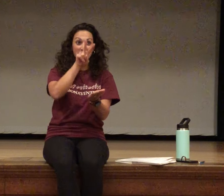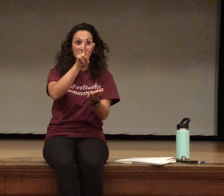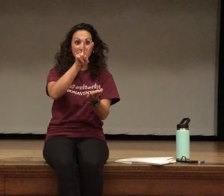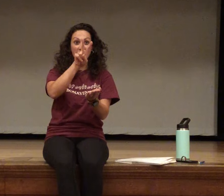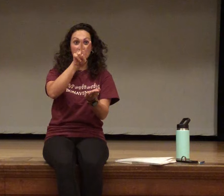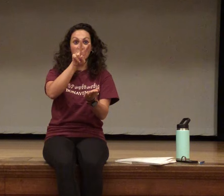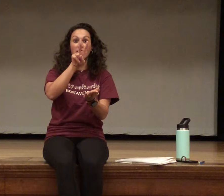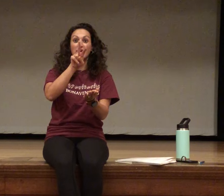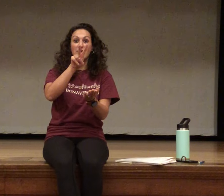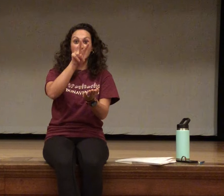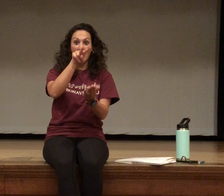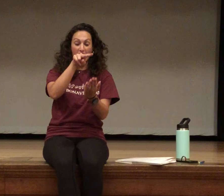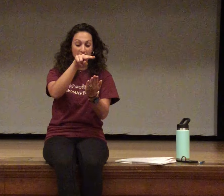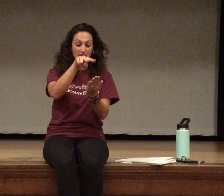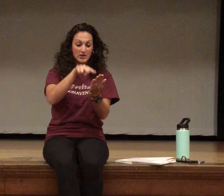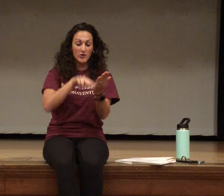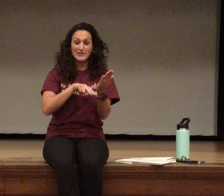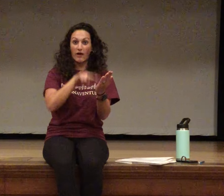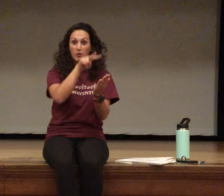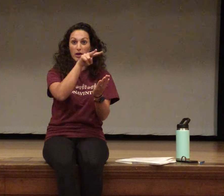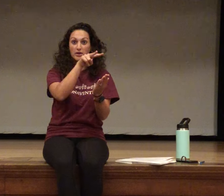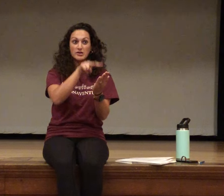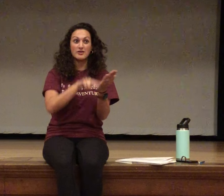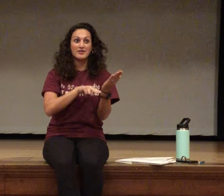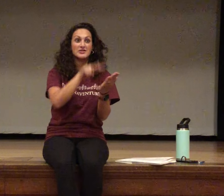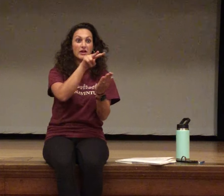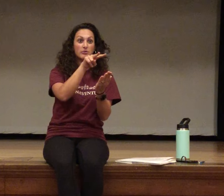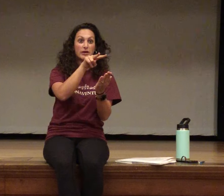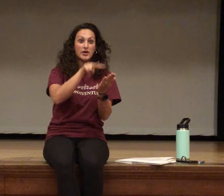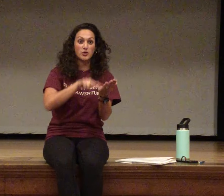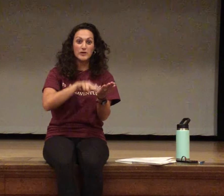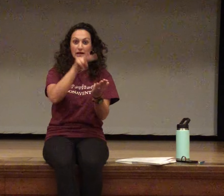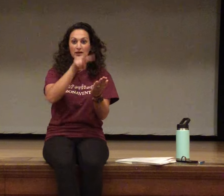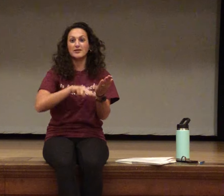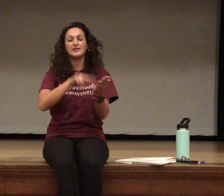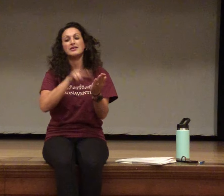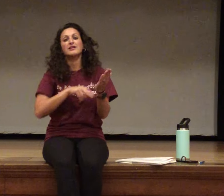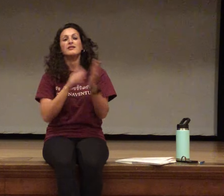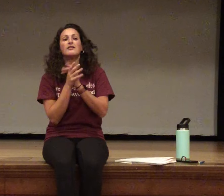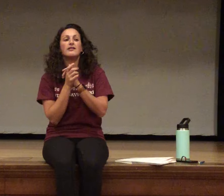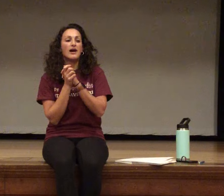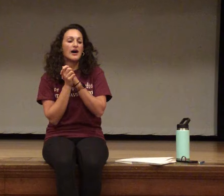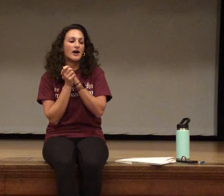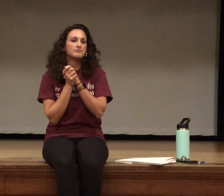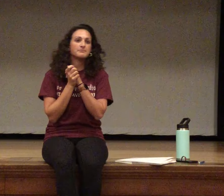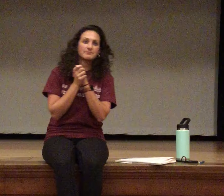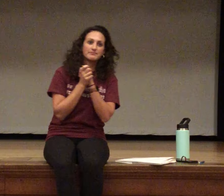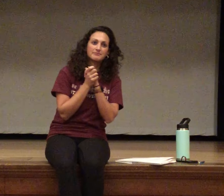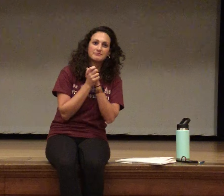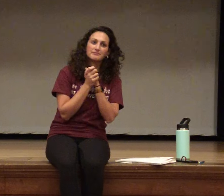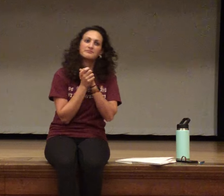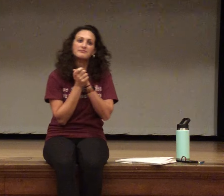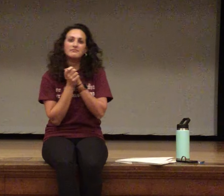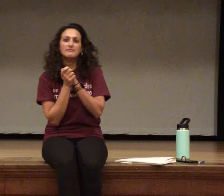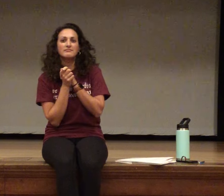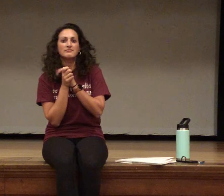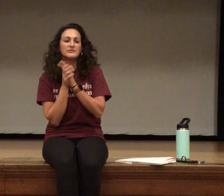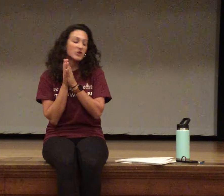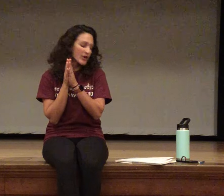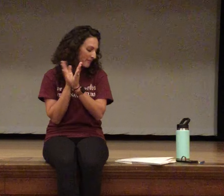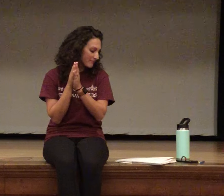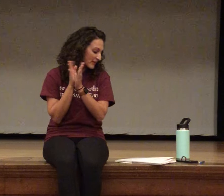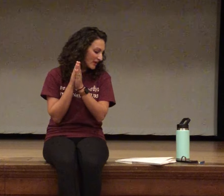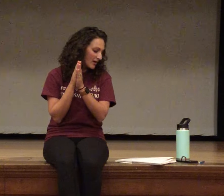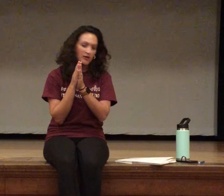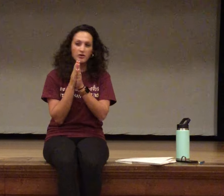a sign so this is like your your eyes going down the page so that would be reading um so yeah any